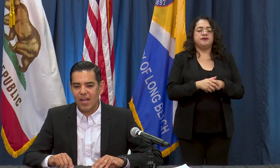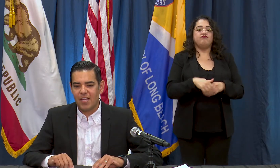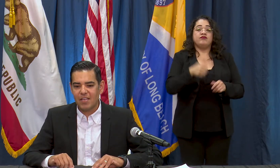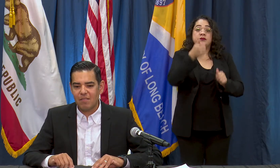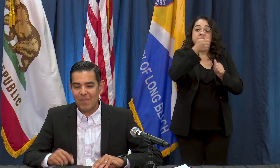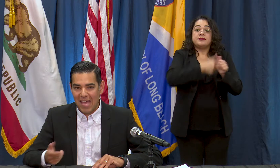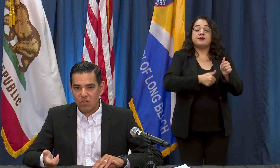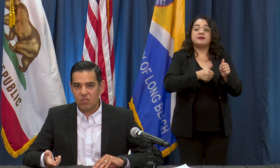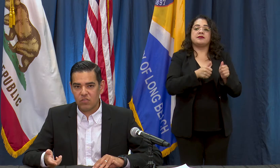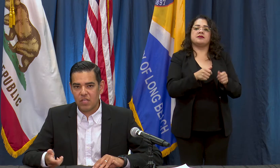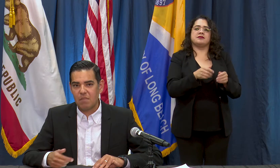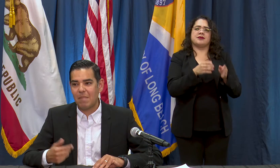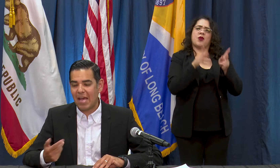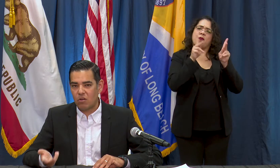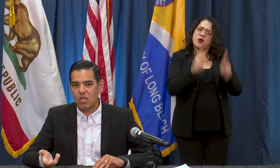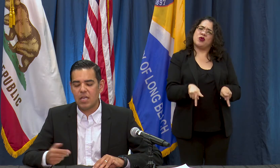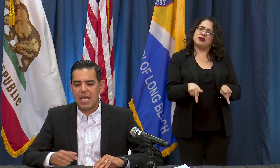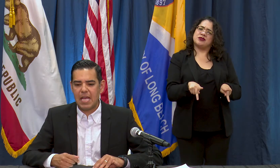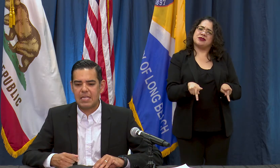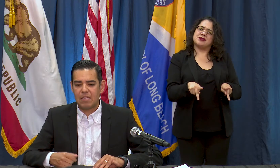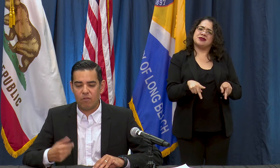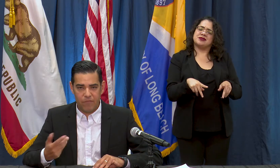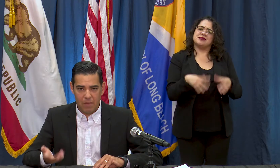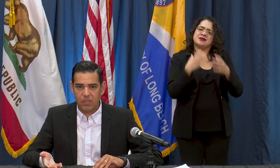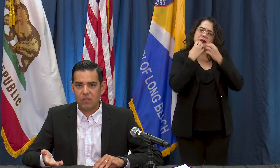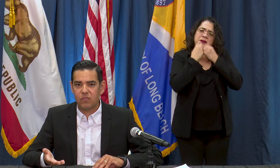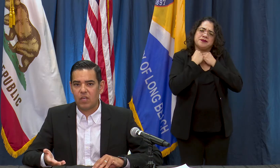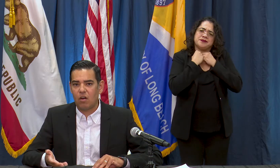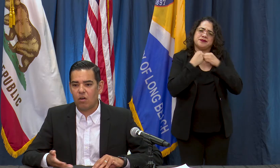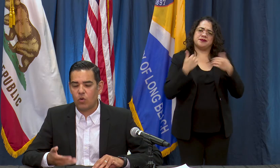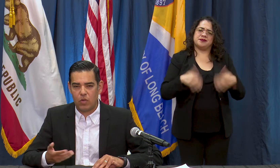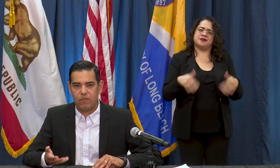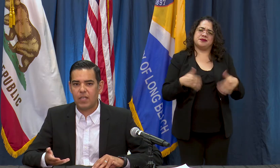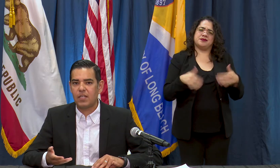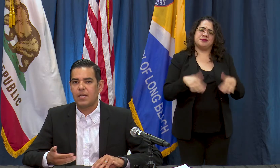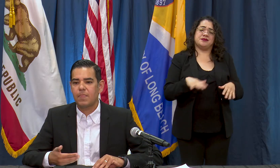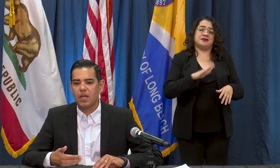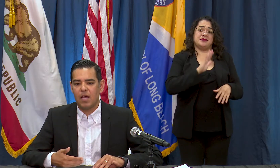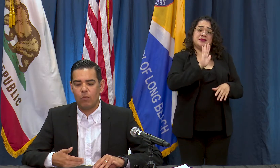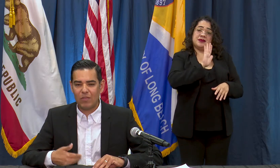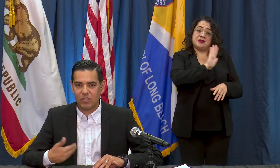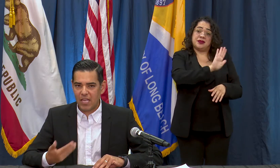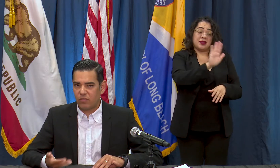matters and mattered and their families are grieving and we have to take this